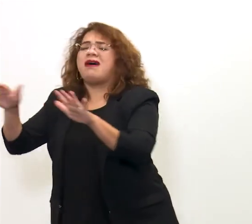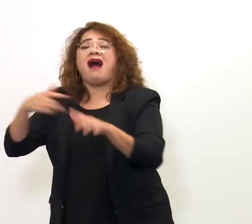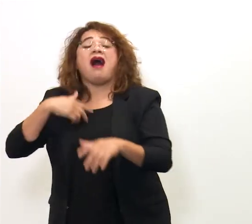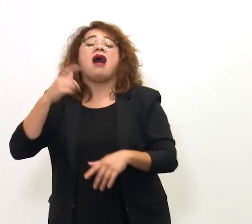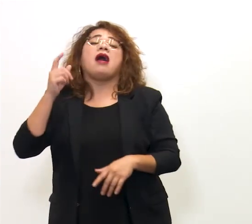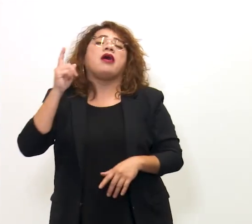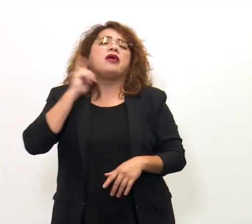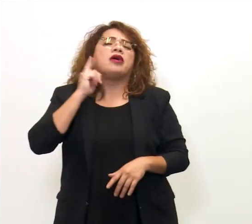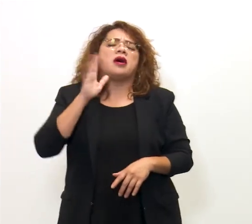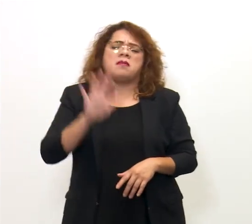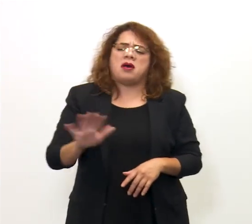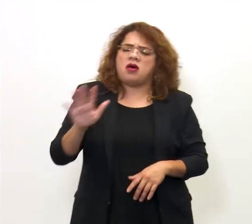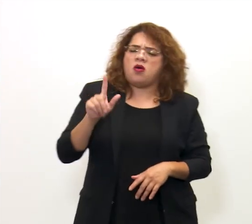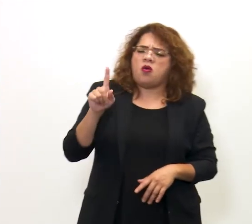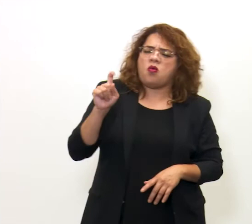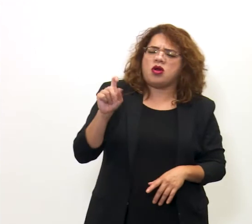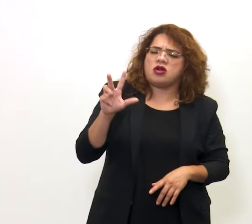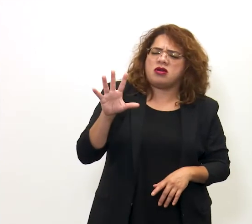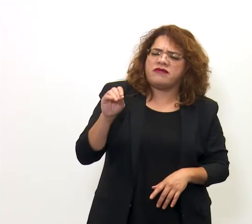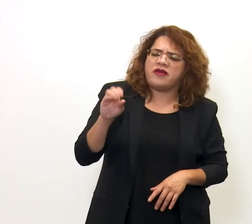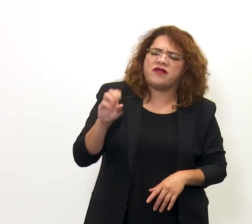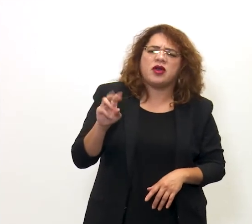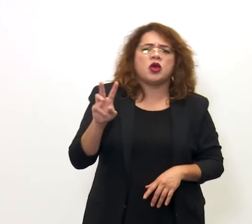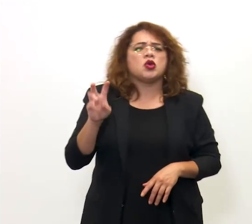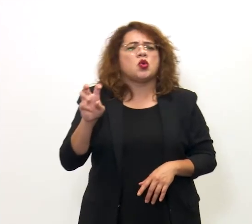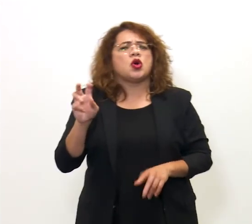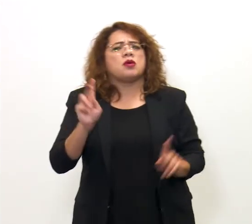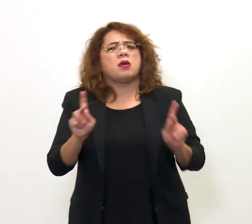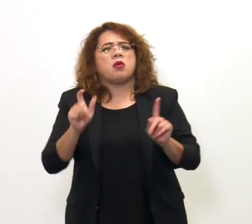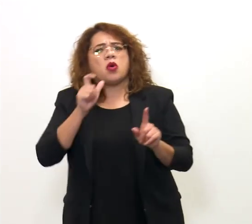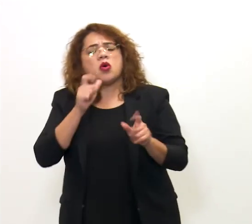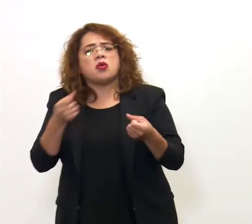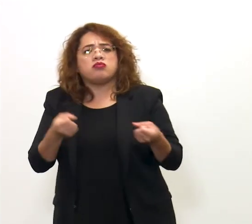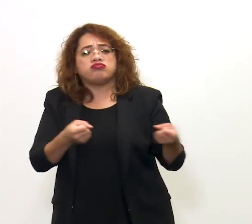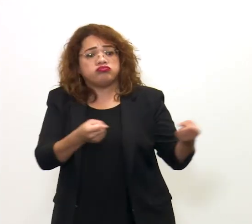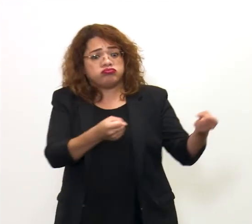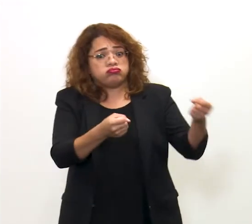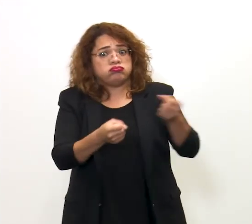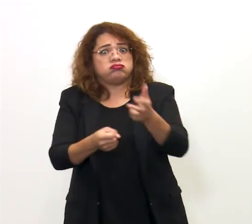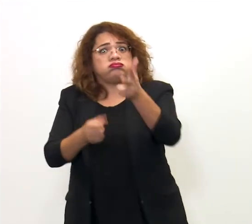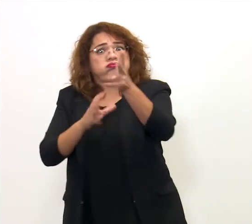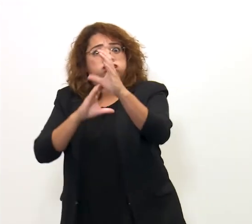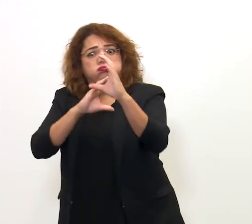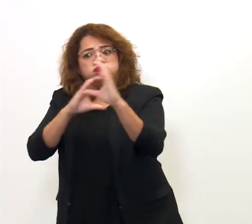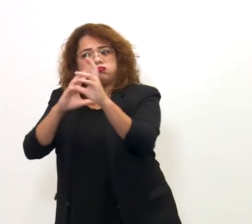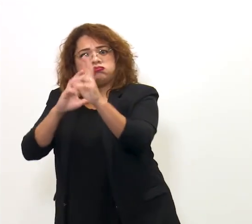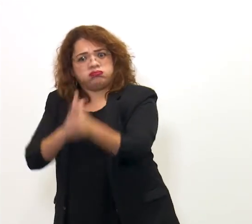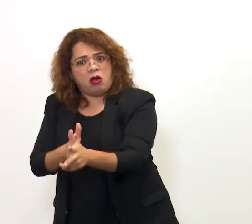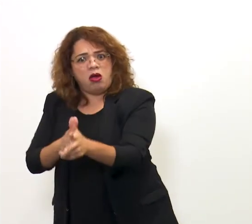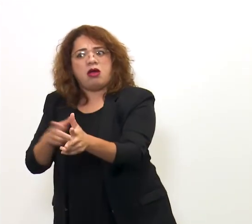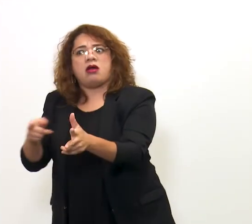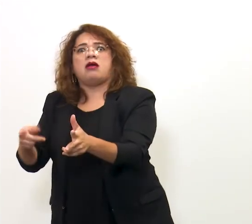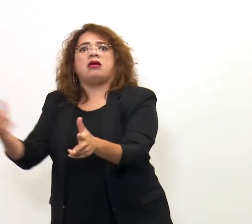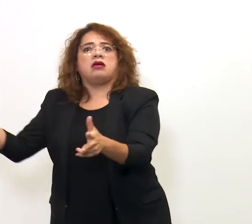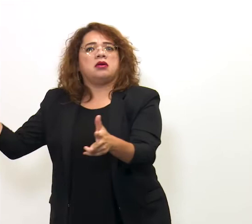150, 200 folks that are walking up to these mobile clinics you know that over the last